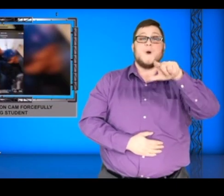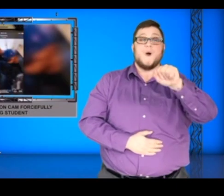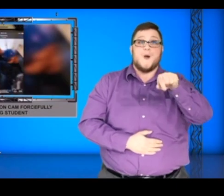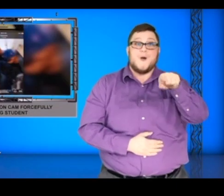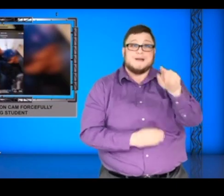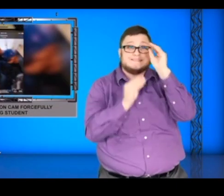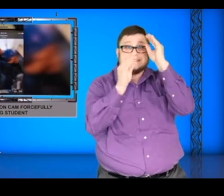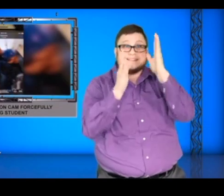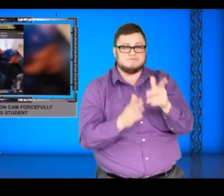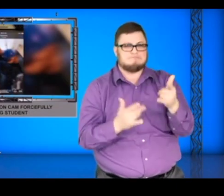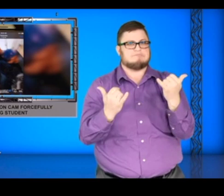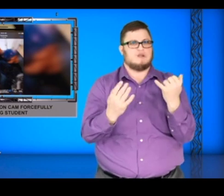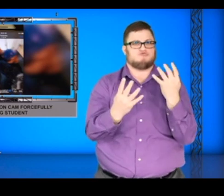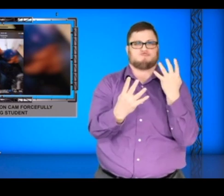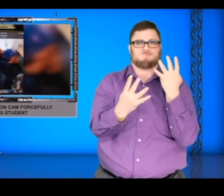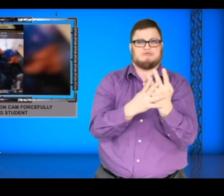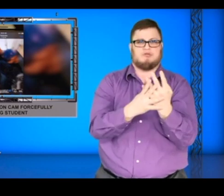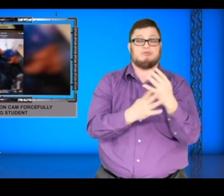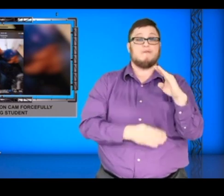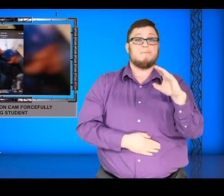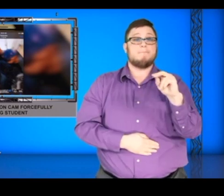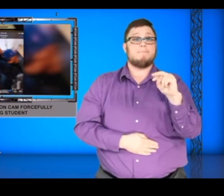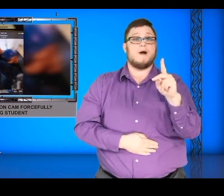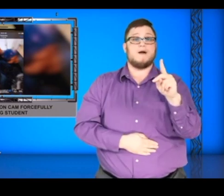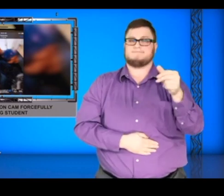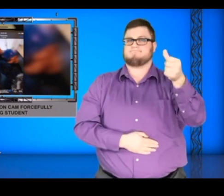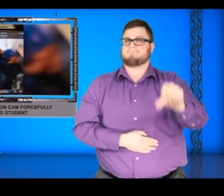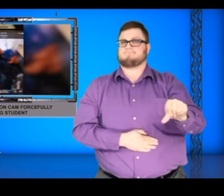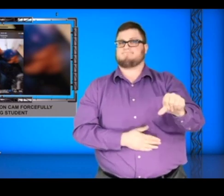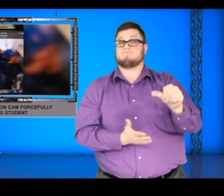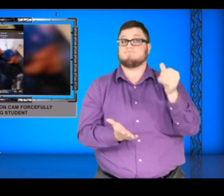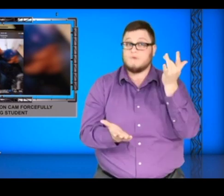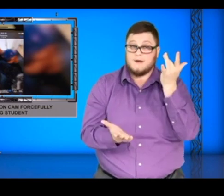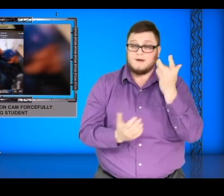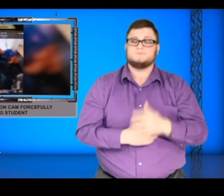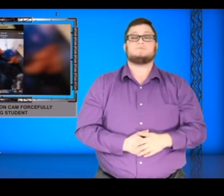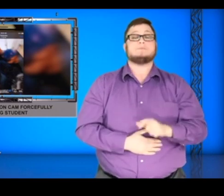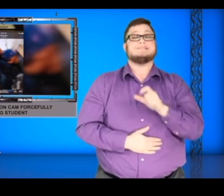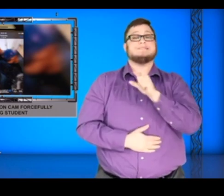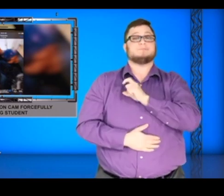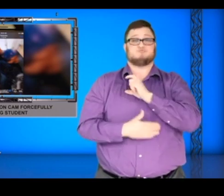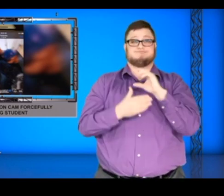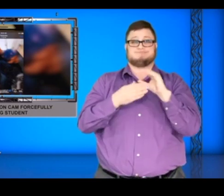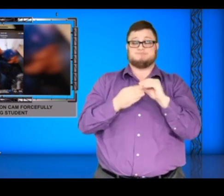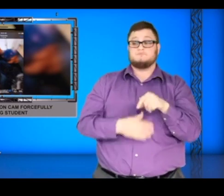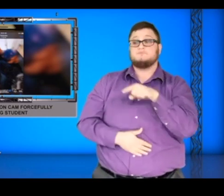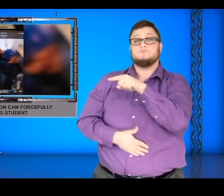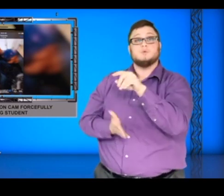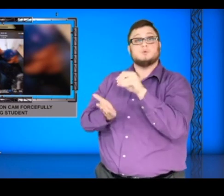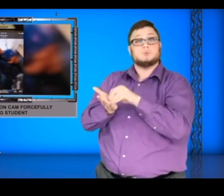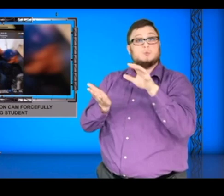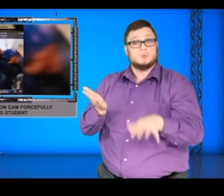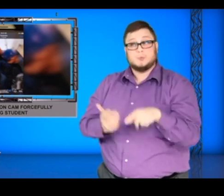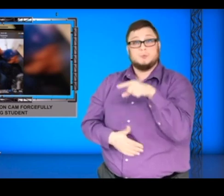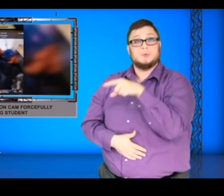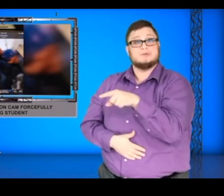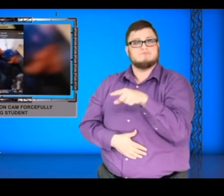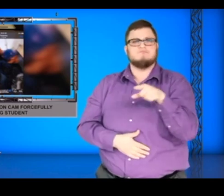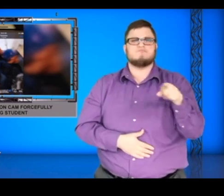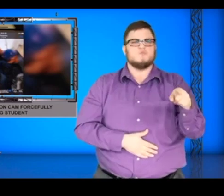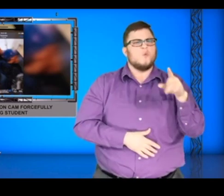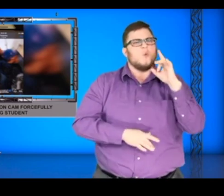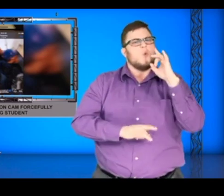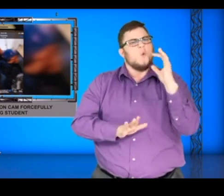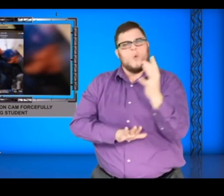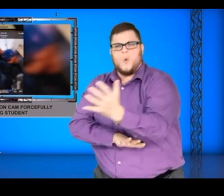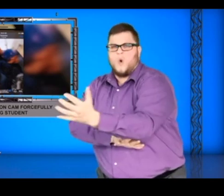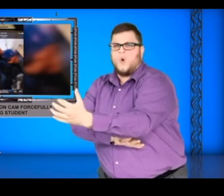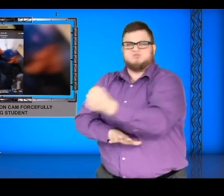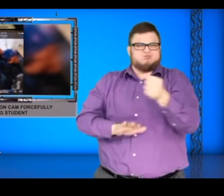A Florida teacher is being held without bond after deputies say he violently grabbed and